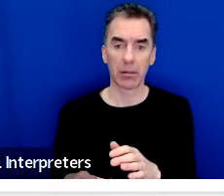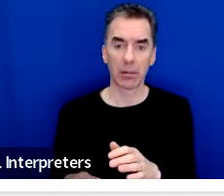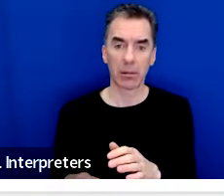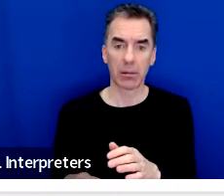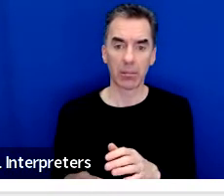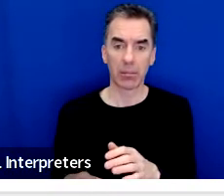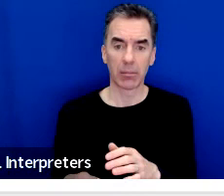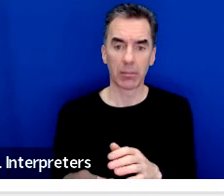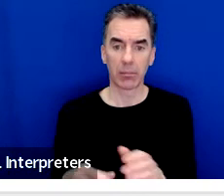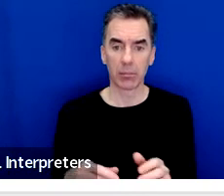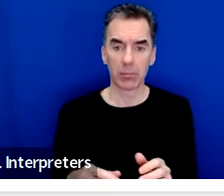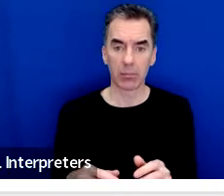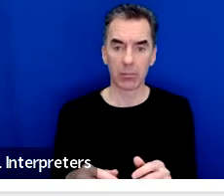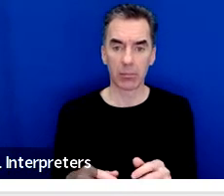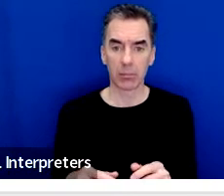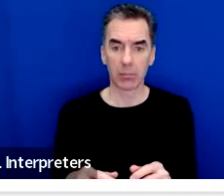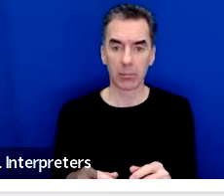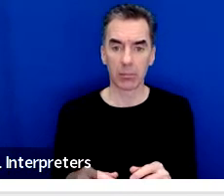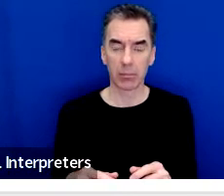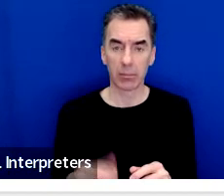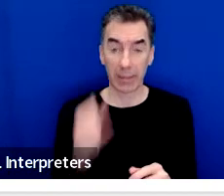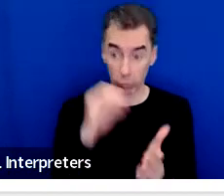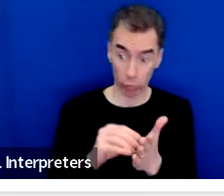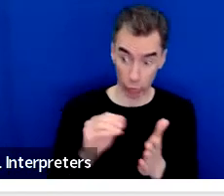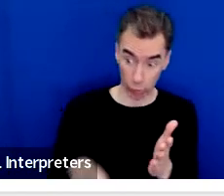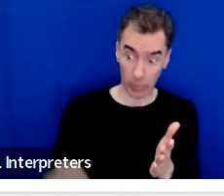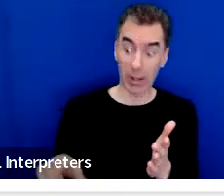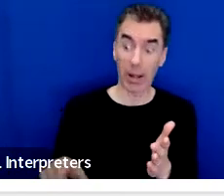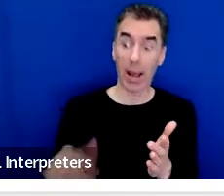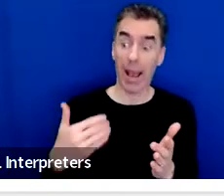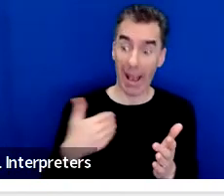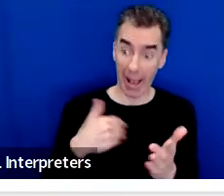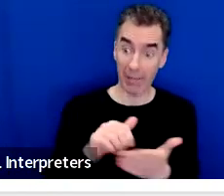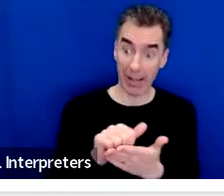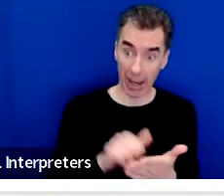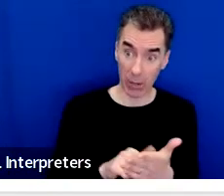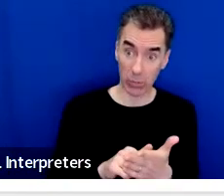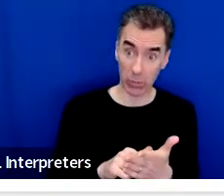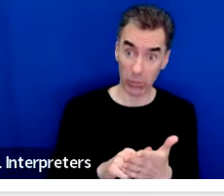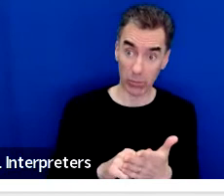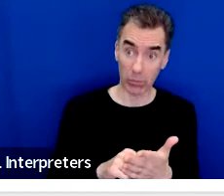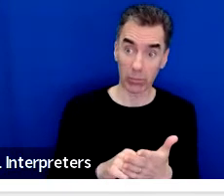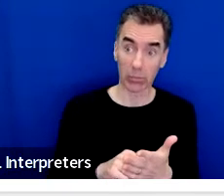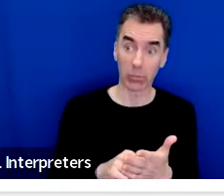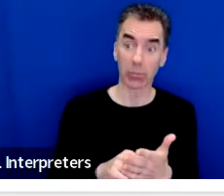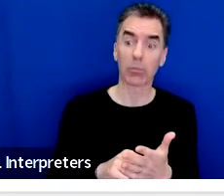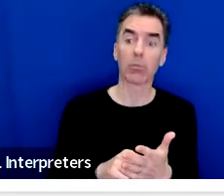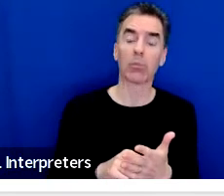this you can share, as long as the student has an account, they're able to when they click on the share link here,